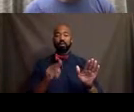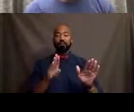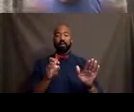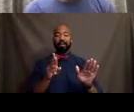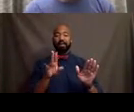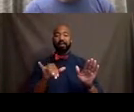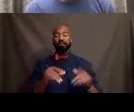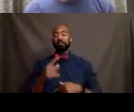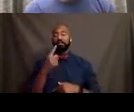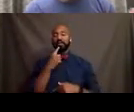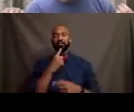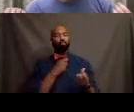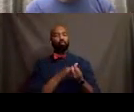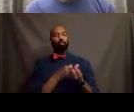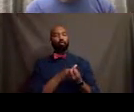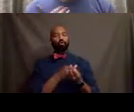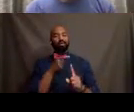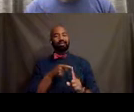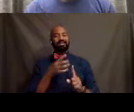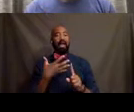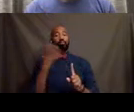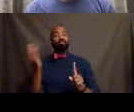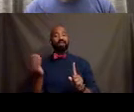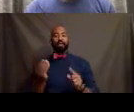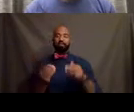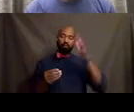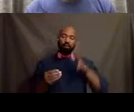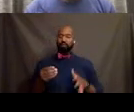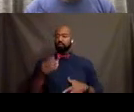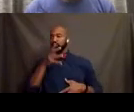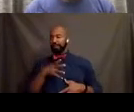outside of the binary. And then we look at individual care plans